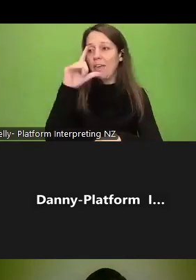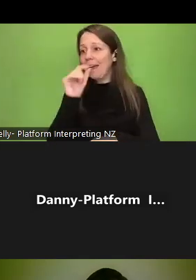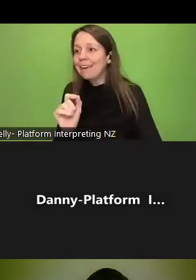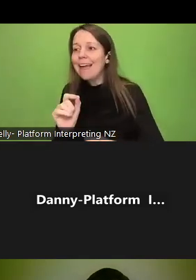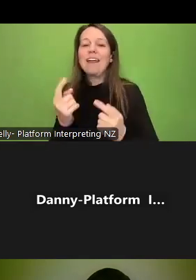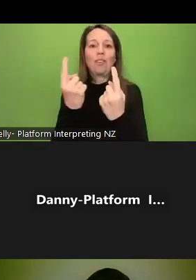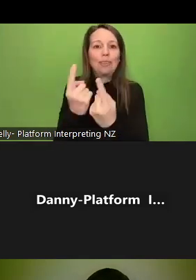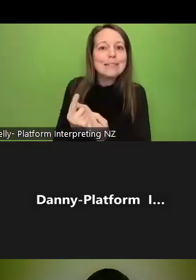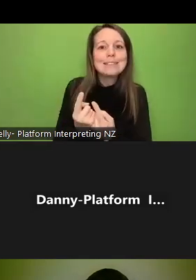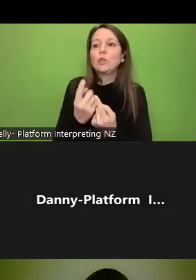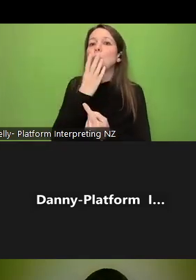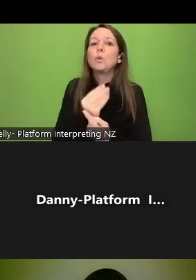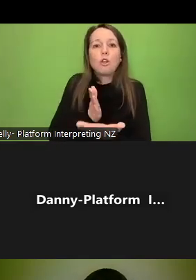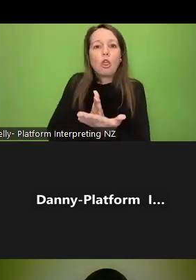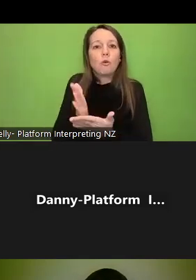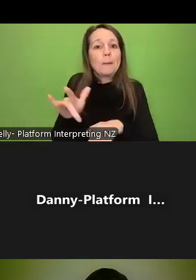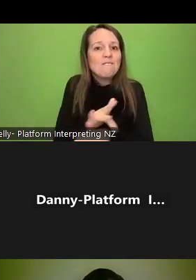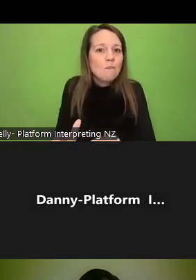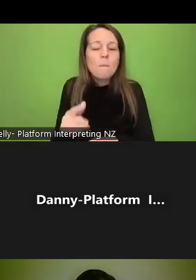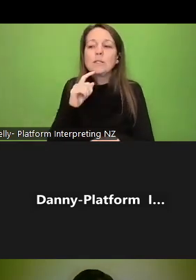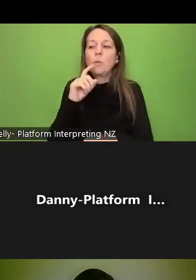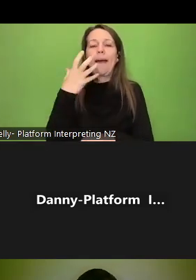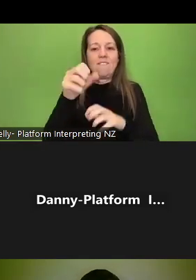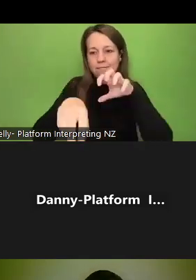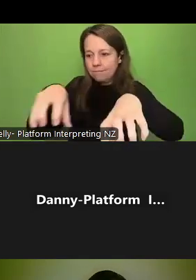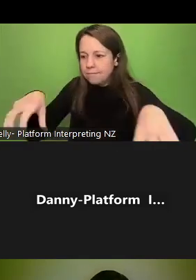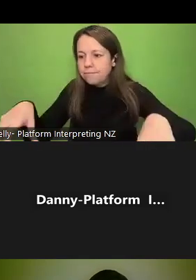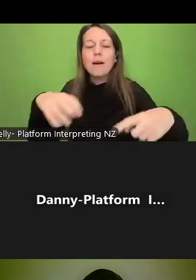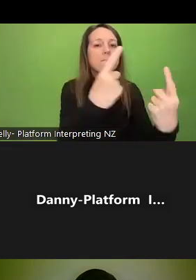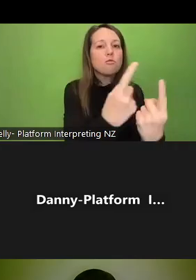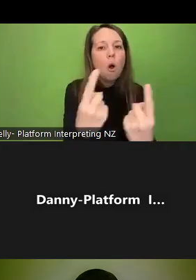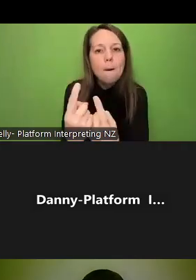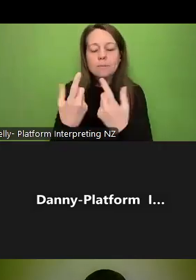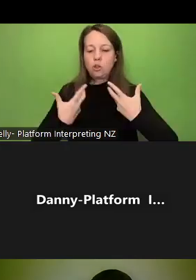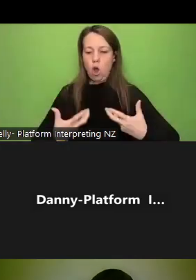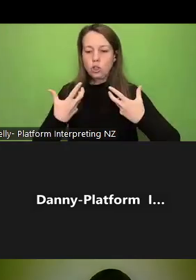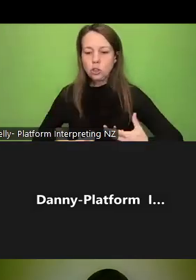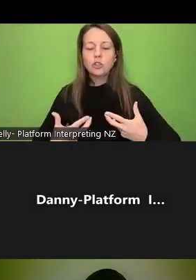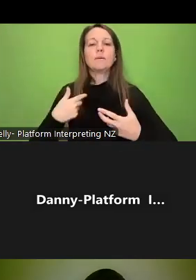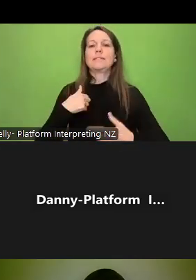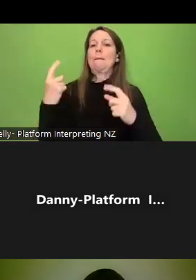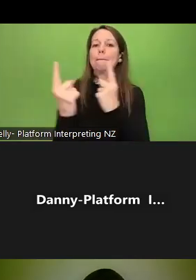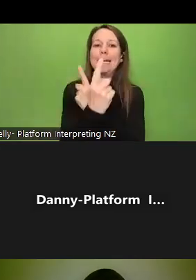maybe meet the actors. Go onto the stage and walk around and feel the dimensions.